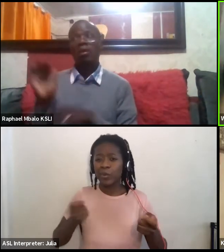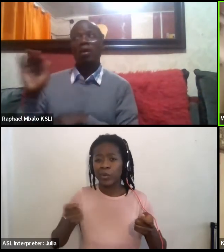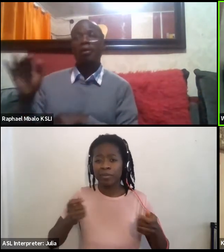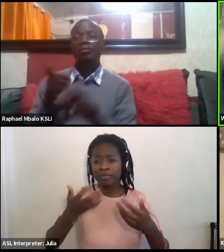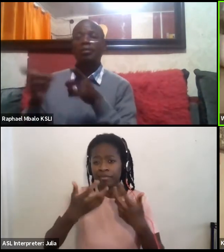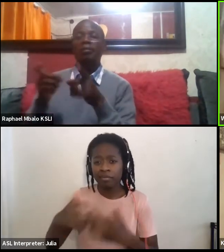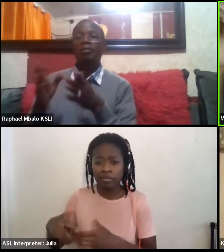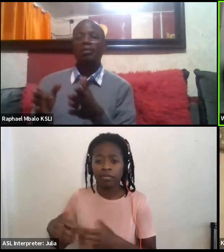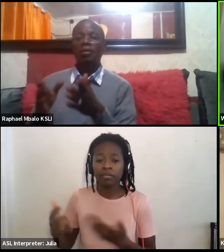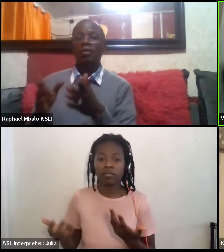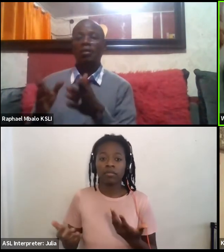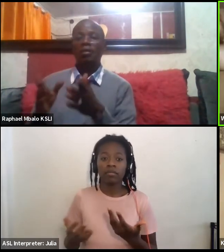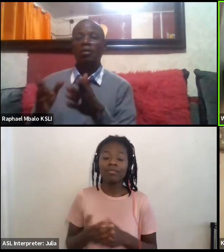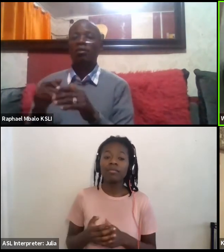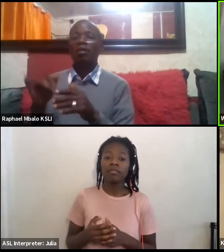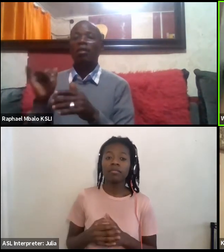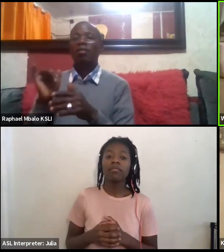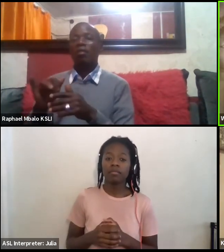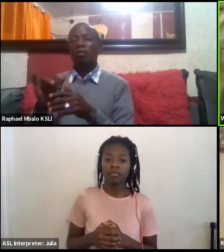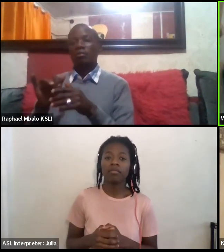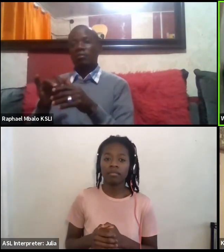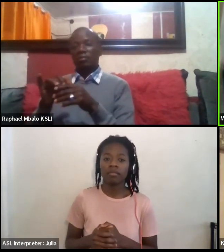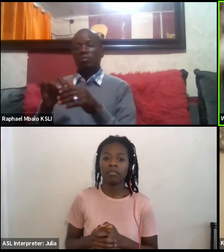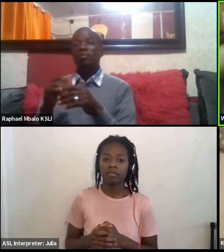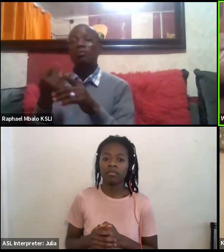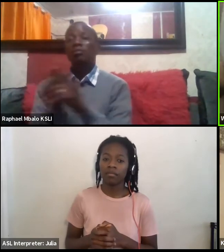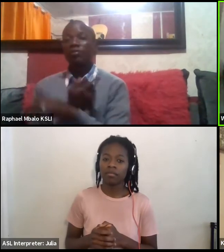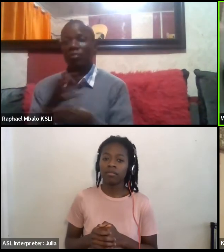So that's the dynamic we've created with those productions.